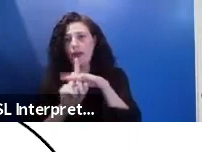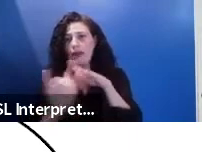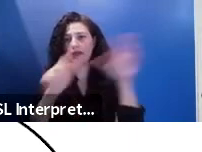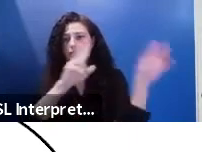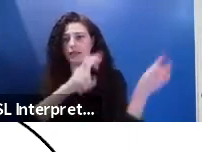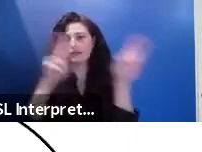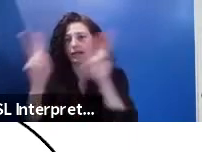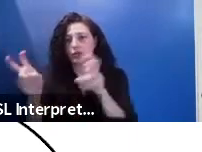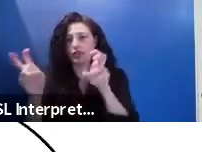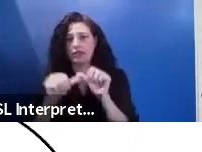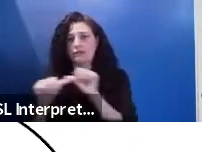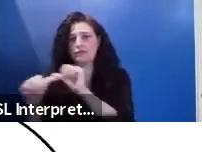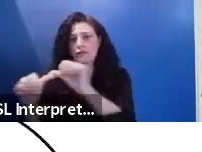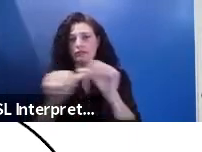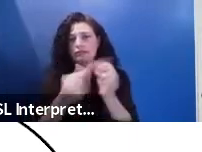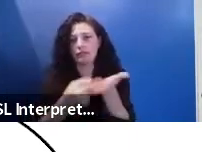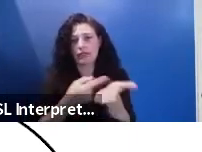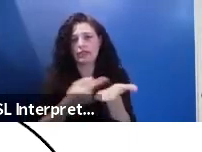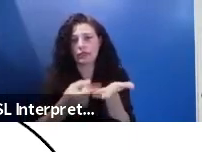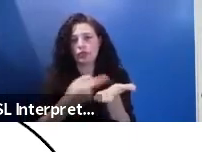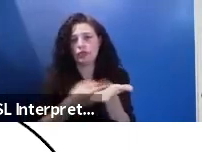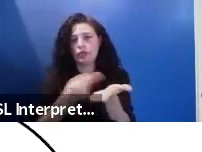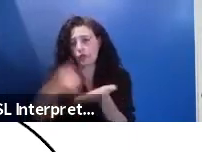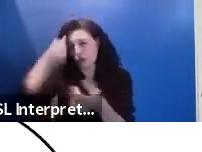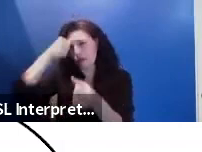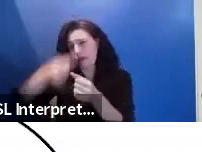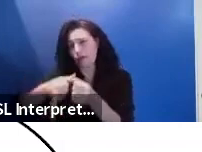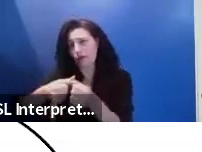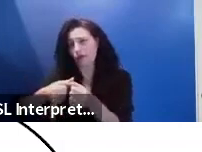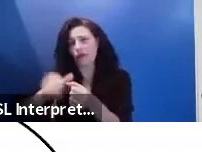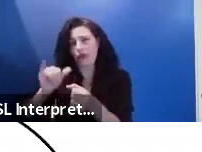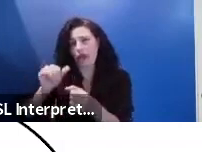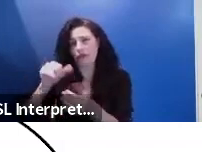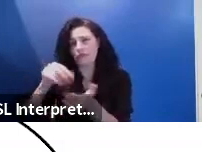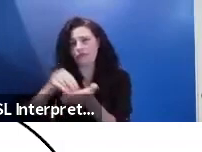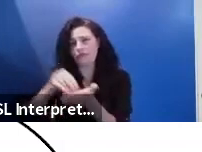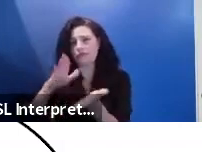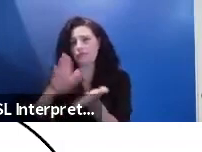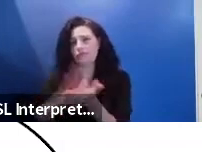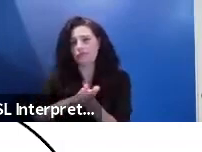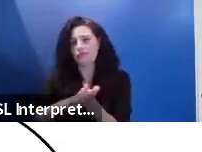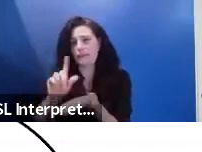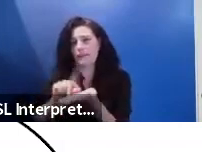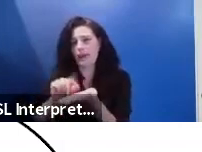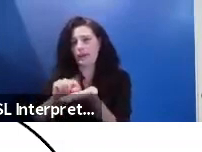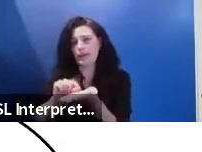with the companies since the time that document was published back in June. Zone C is really intended for